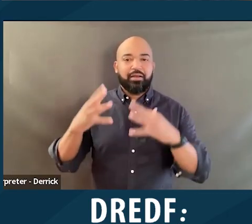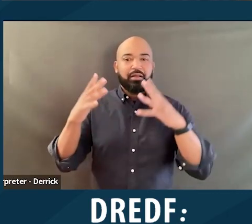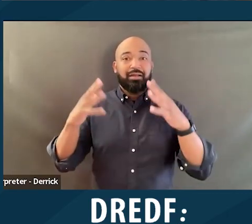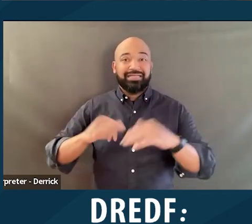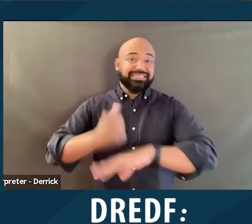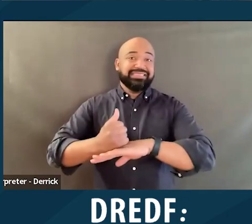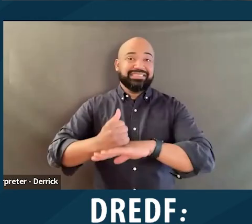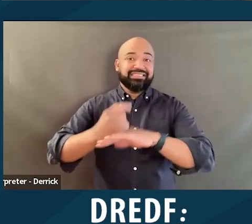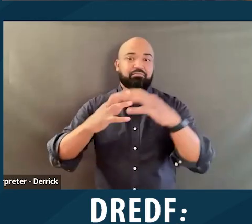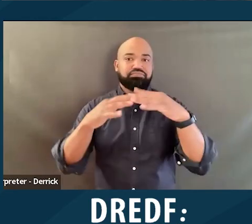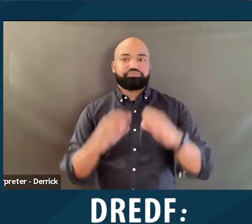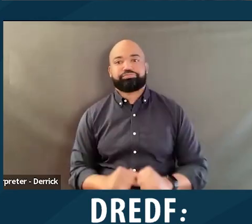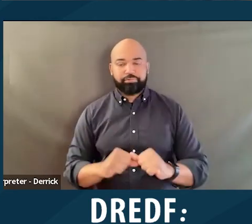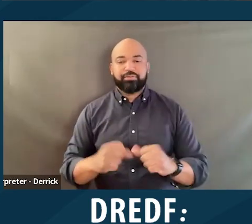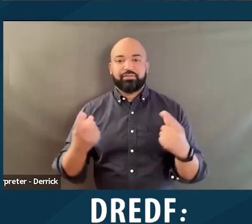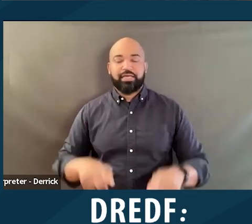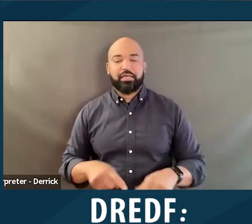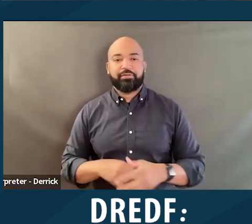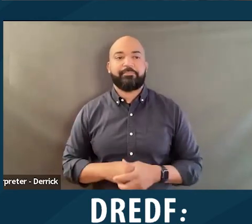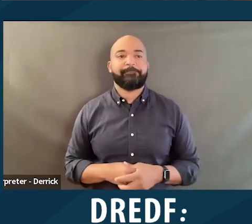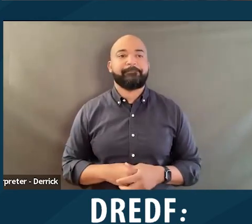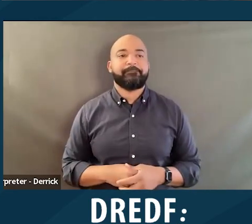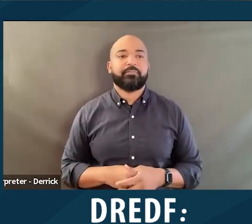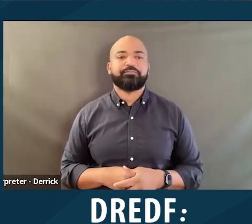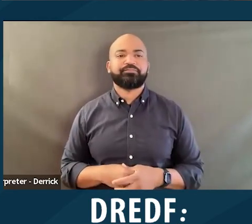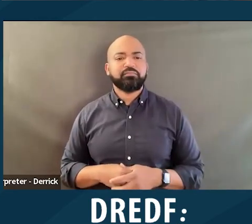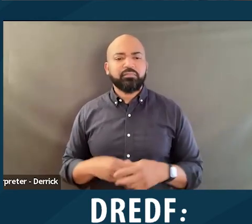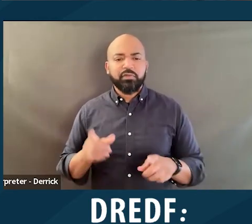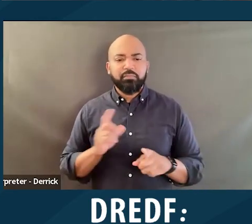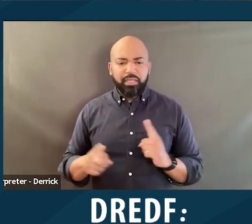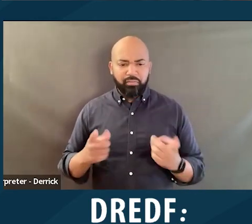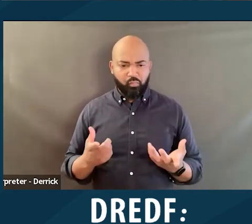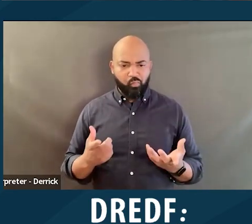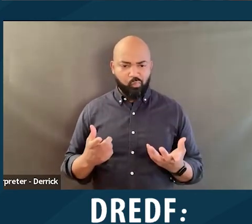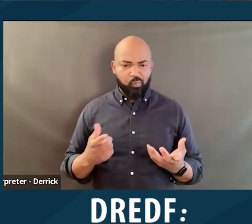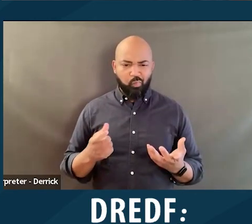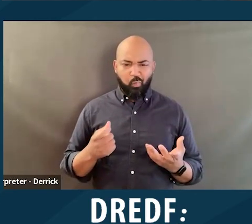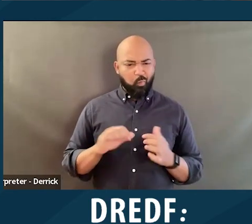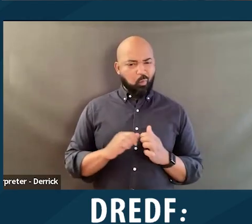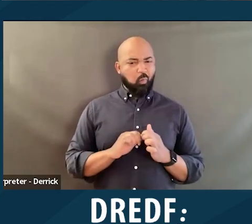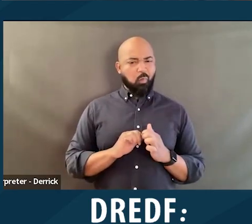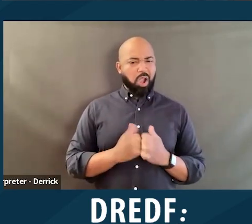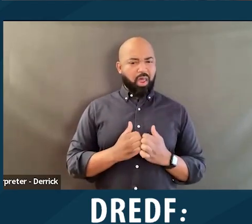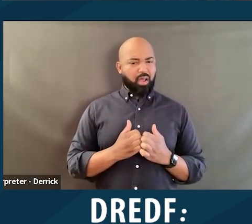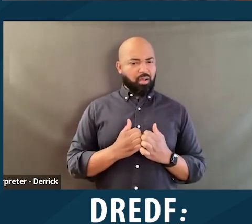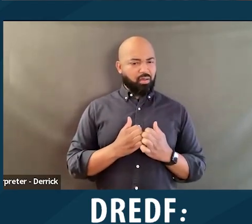So, if you live ‑‑ this slide says "What can you do to stop this?" If you live in one of the nine states,